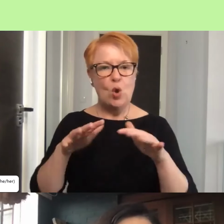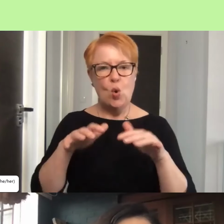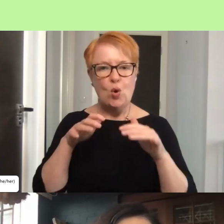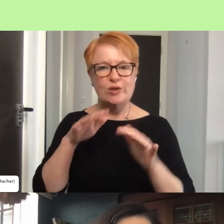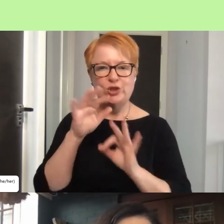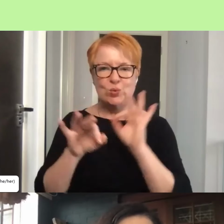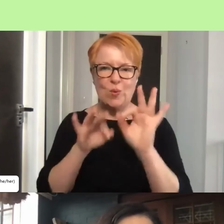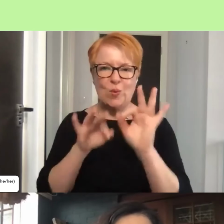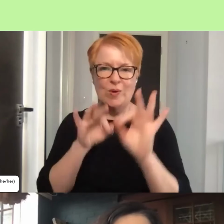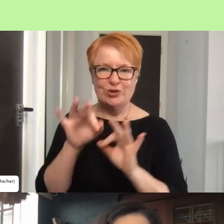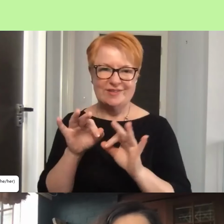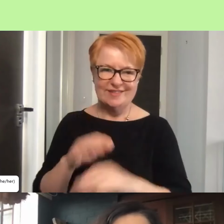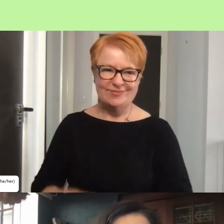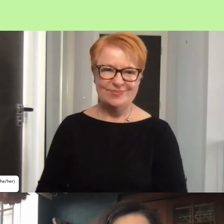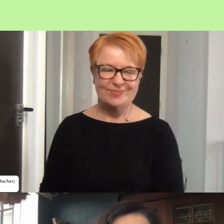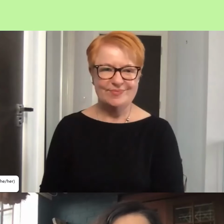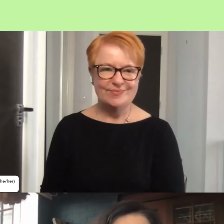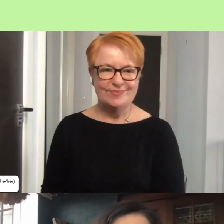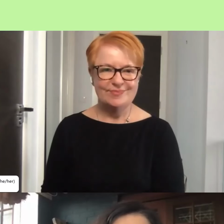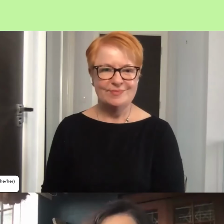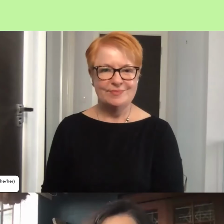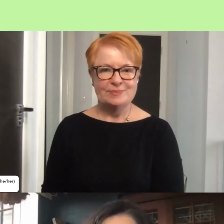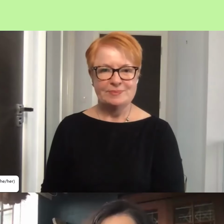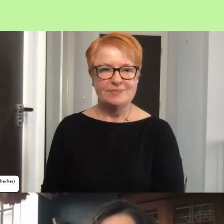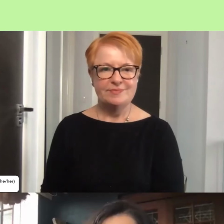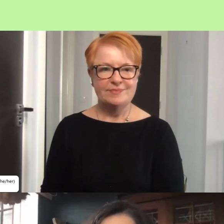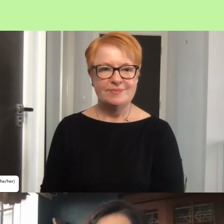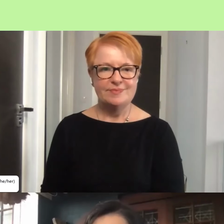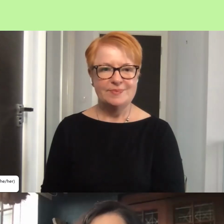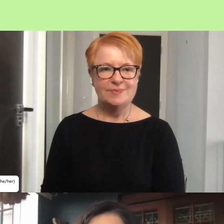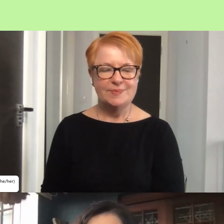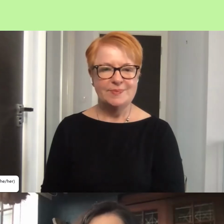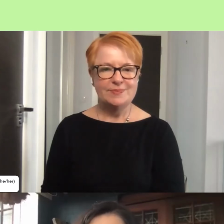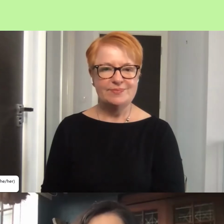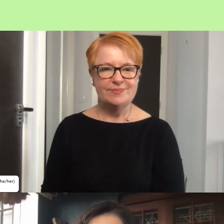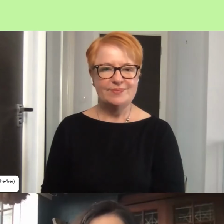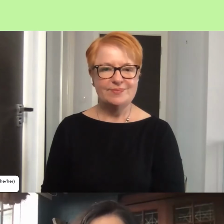So, let's move on. And please ask your questions.